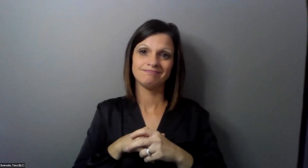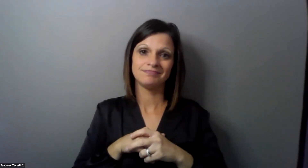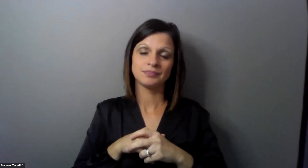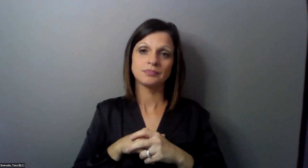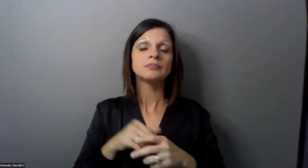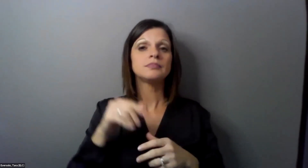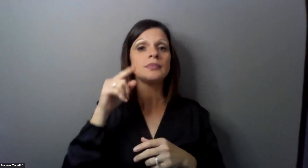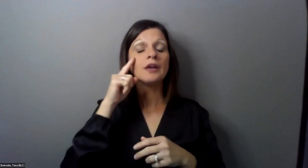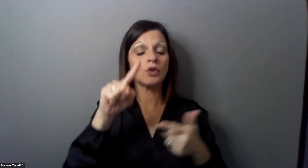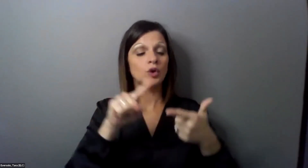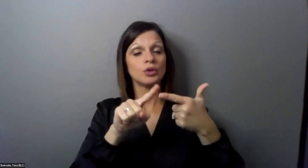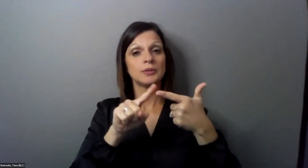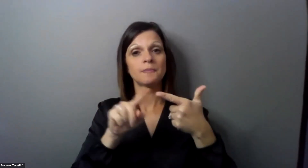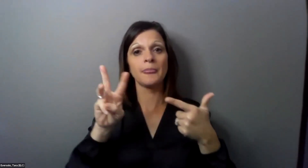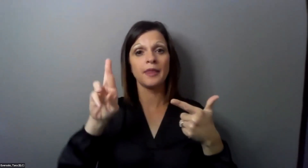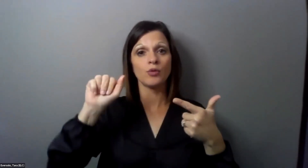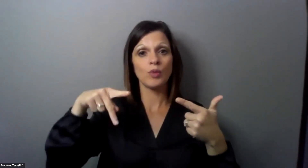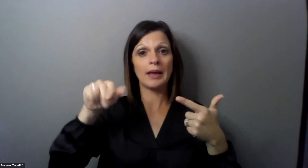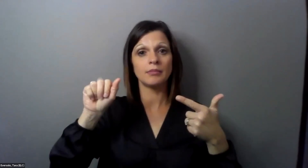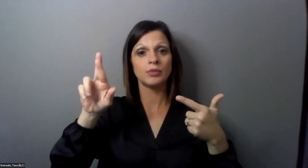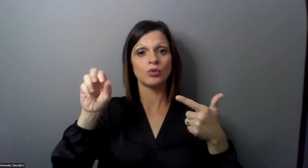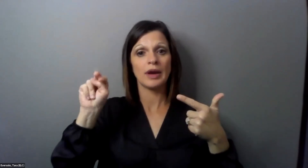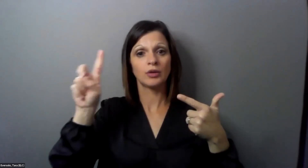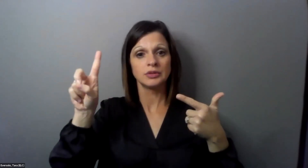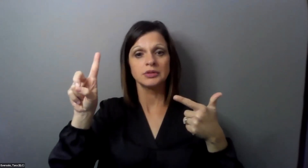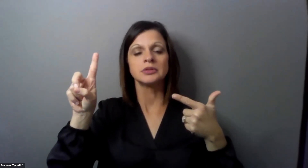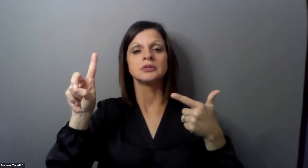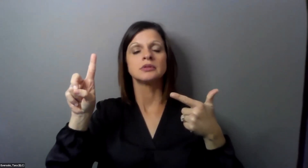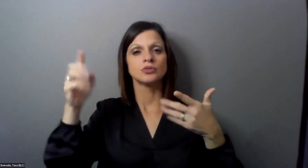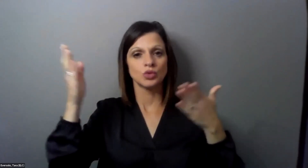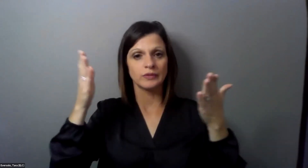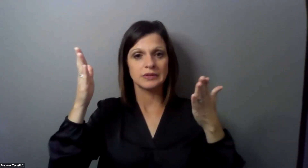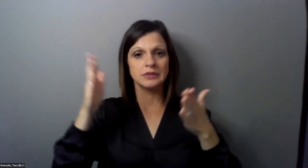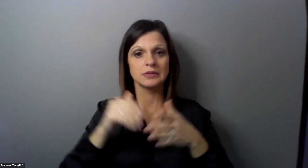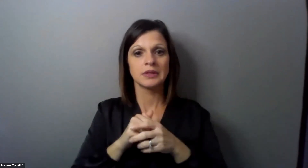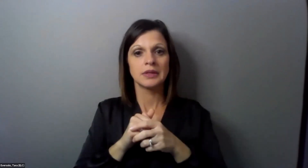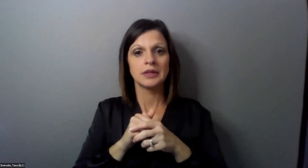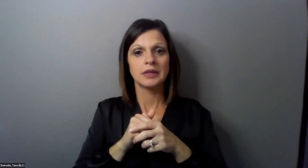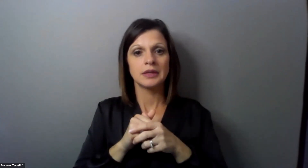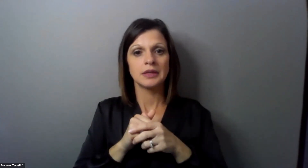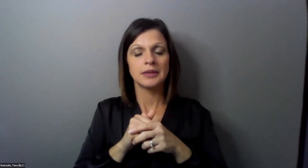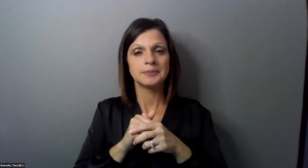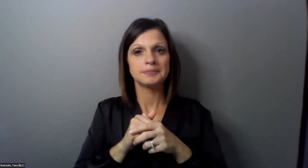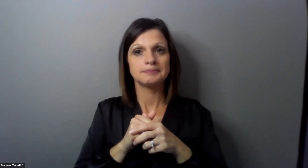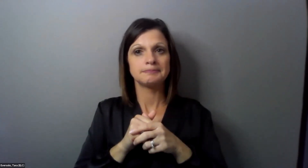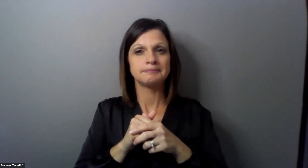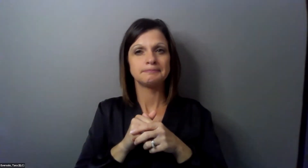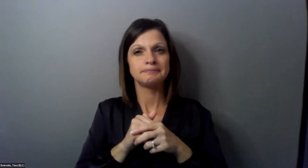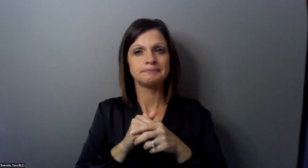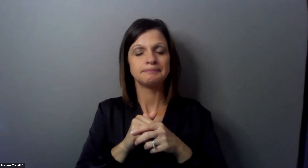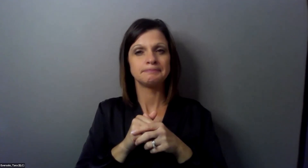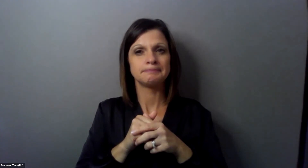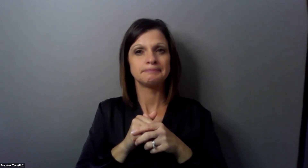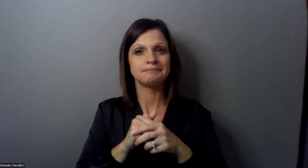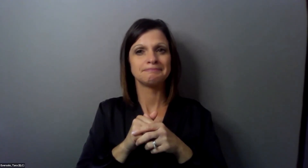As far as the wraparound.